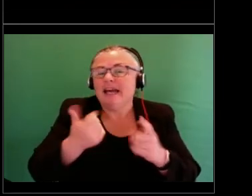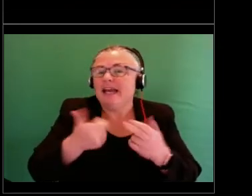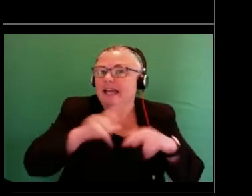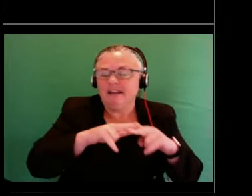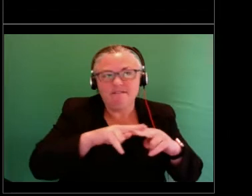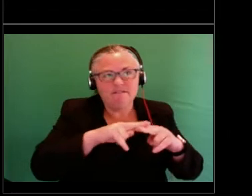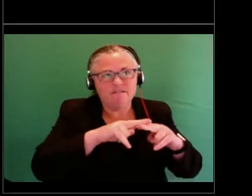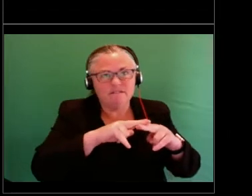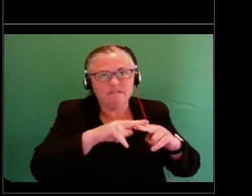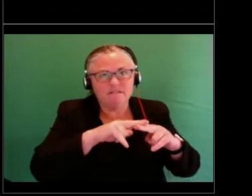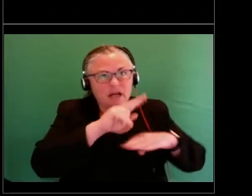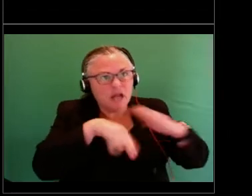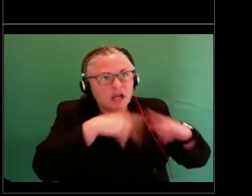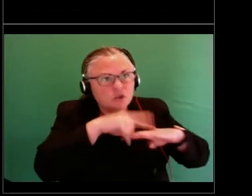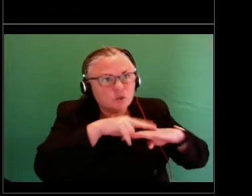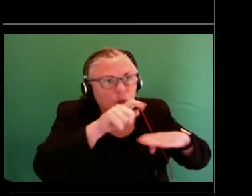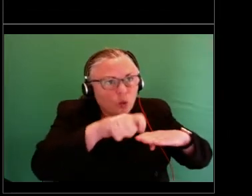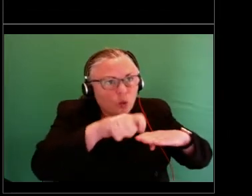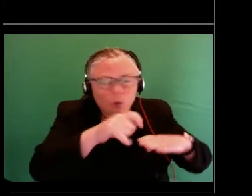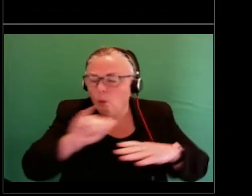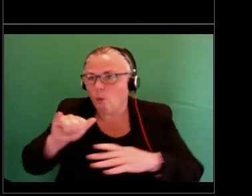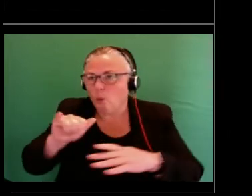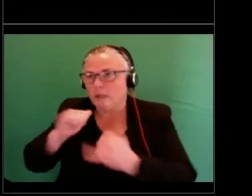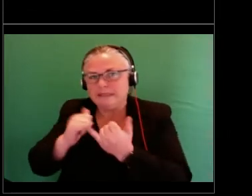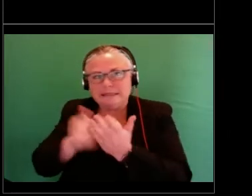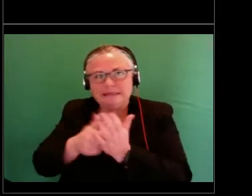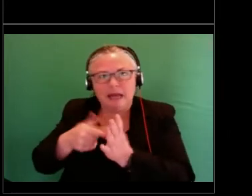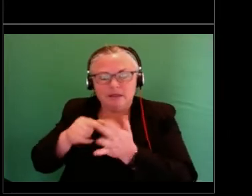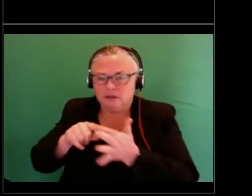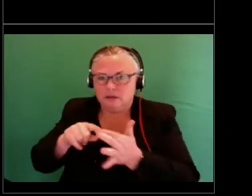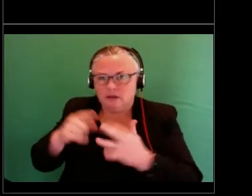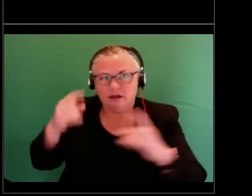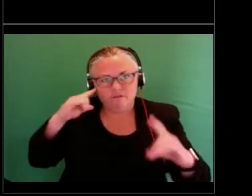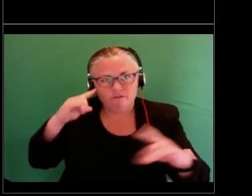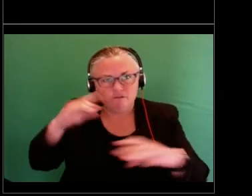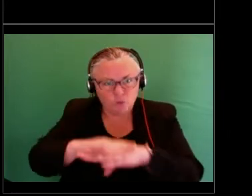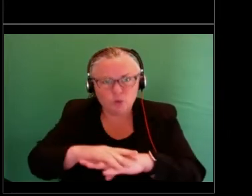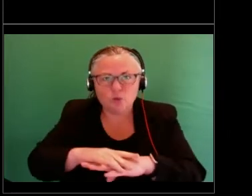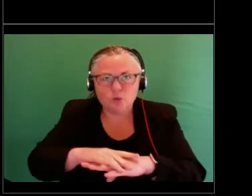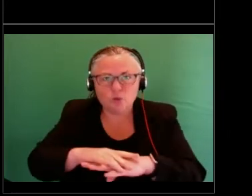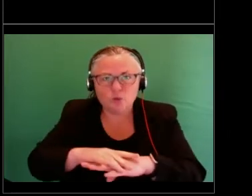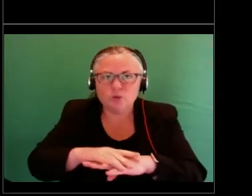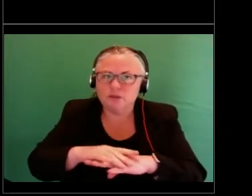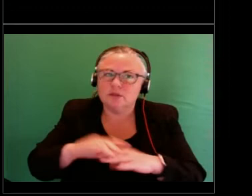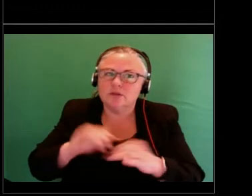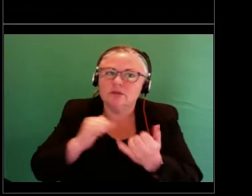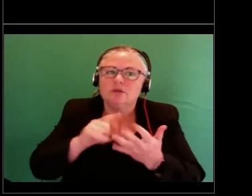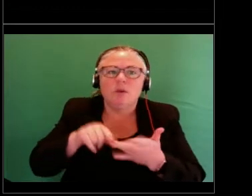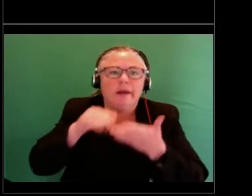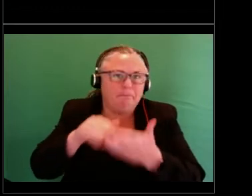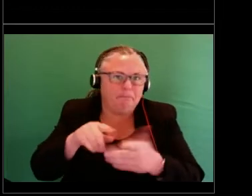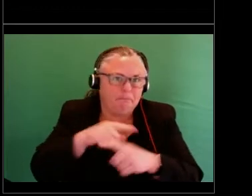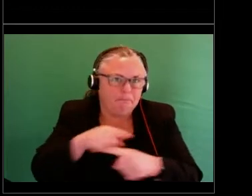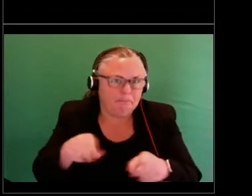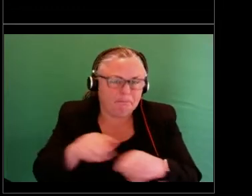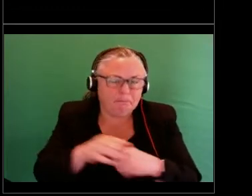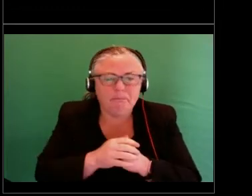it's helpful to give us as much information as possible so we can do the necessary conflict checks.